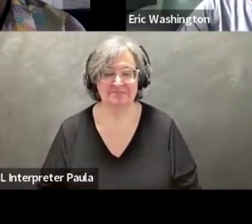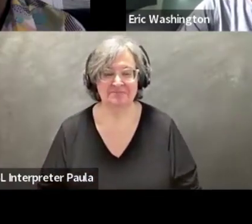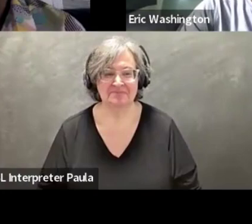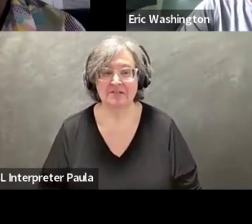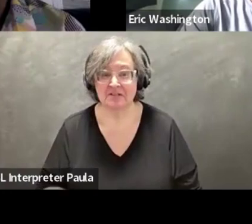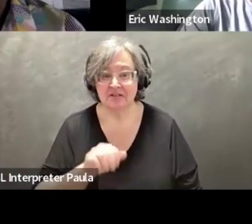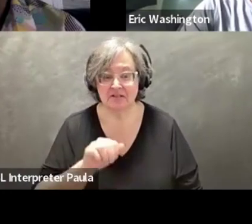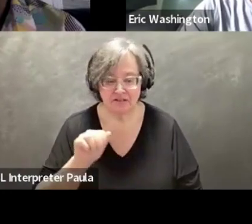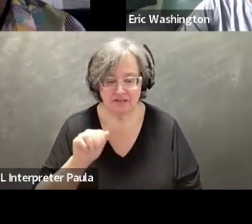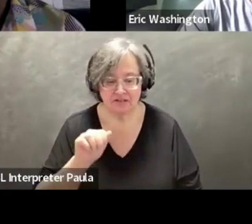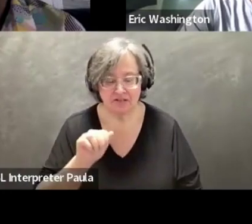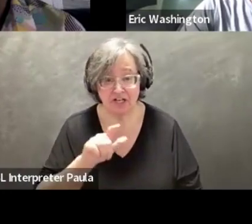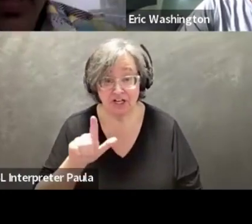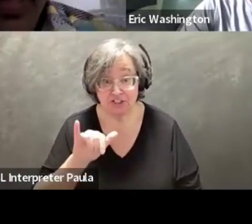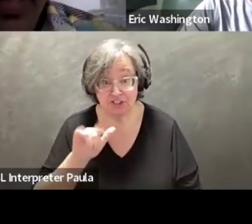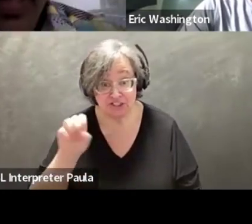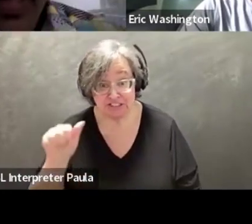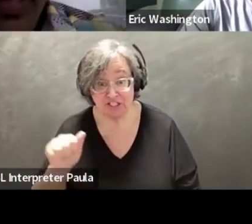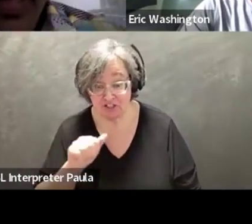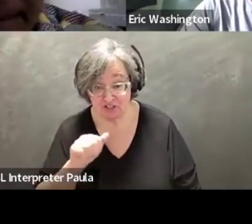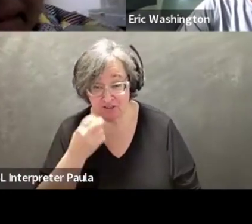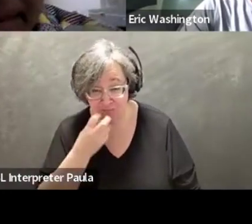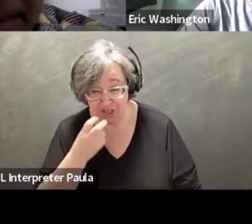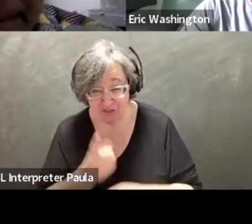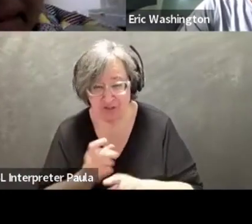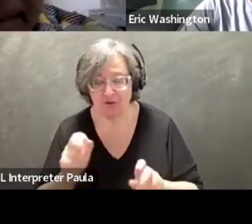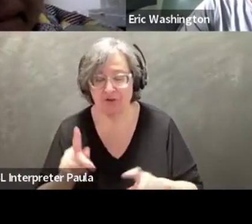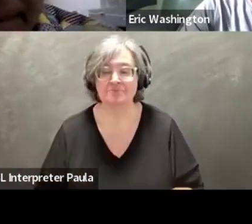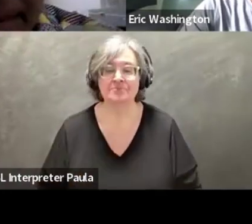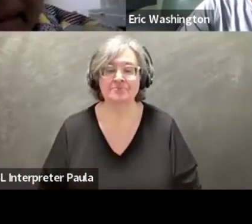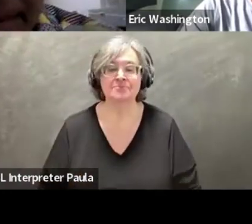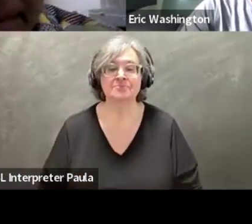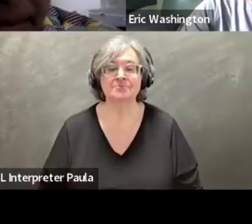right, it's alchesa, yes, okay, okay, all right, similar to what